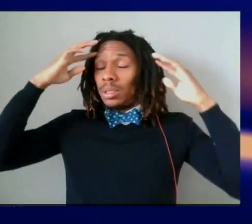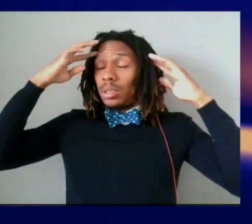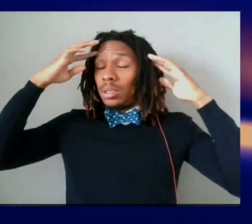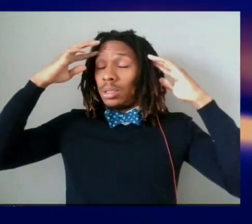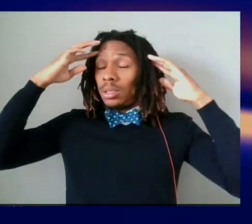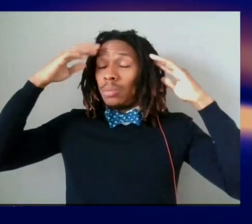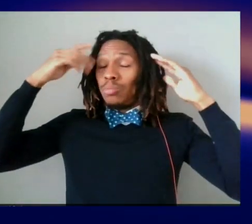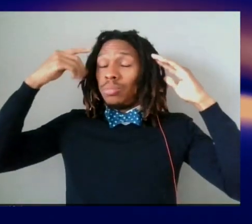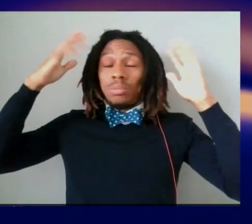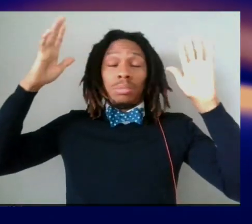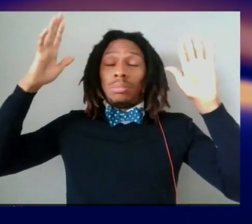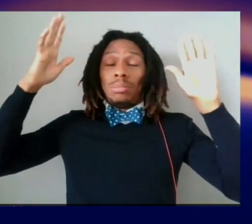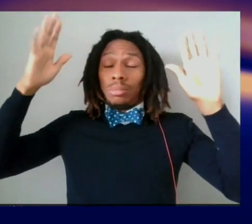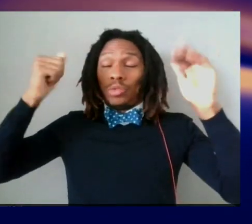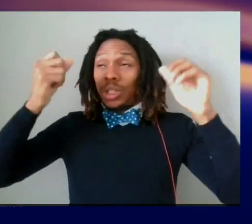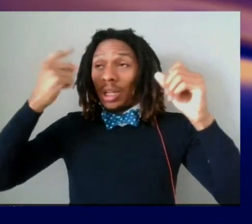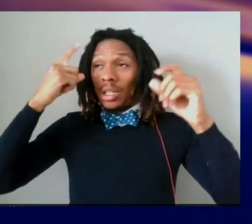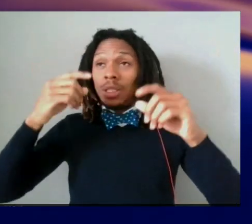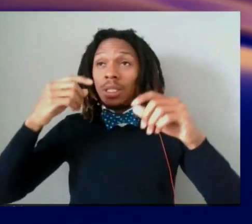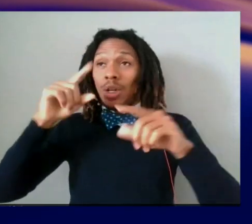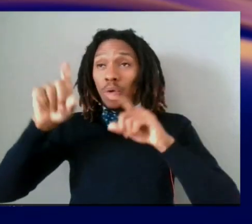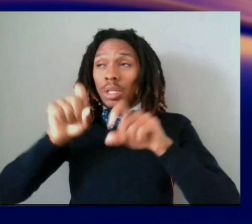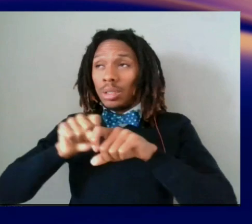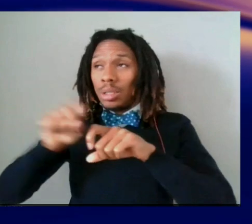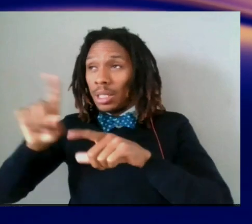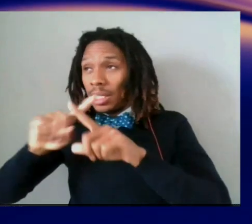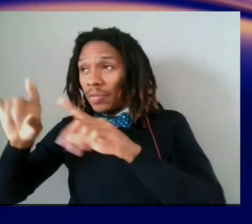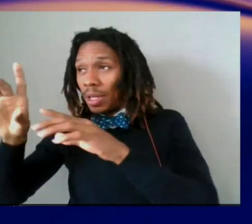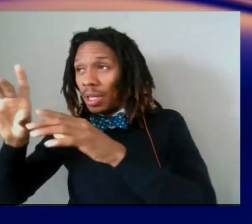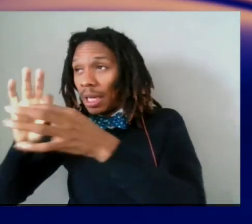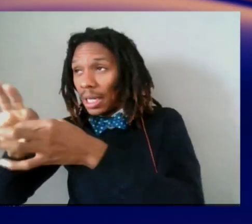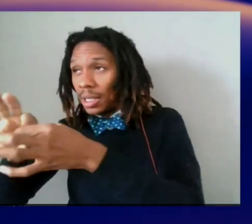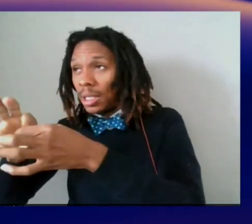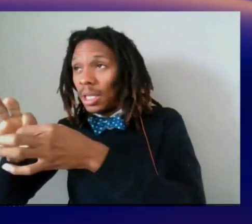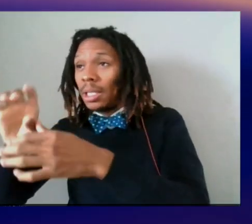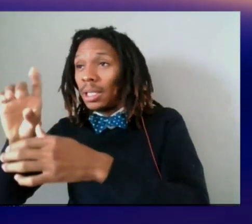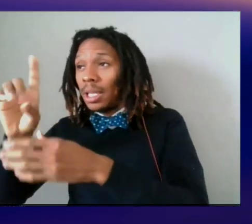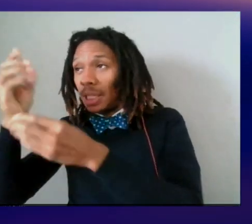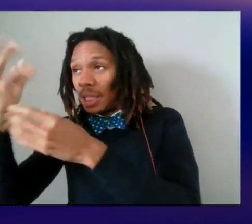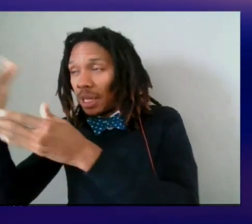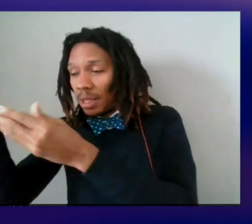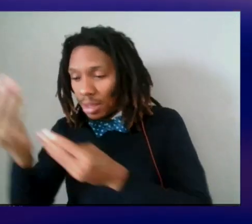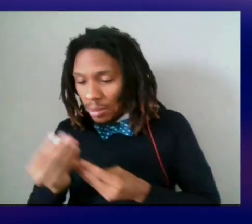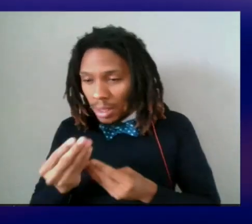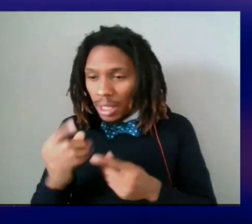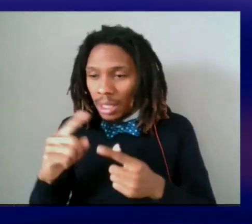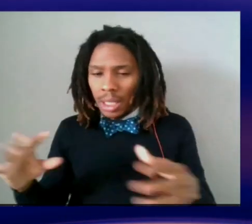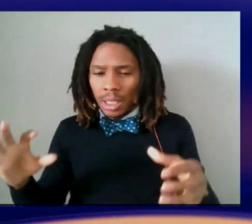going out to different connectors, data coming back, and then the joints happening and it's like. (groans) All just to give you